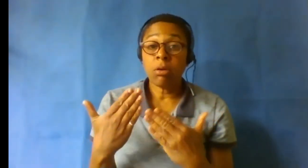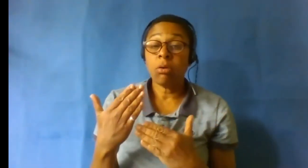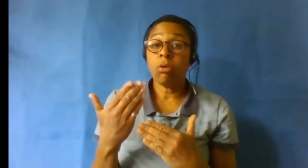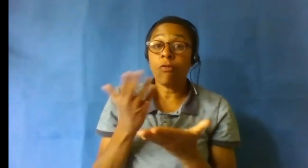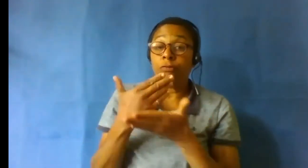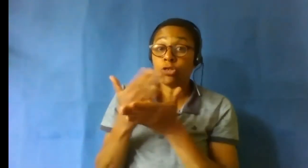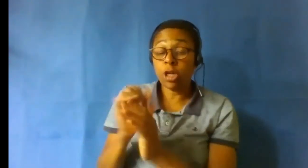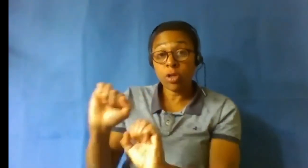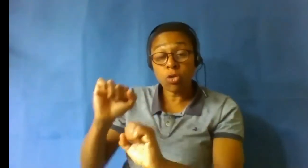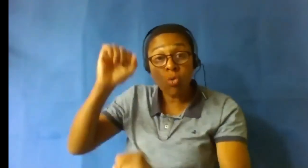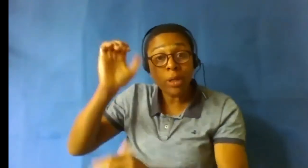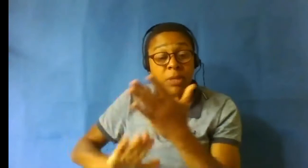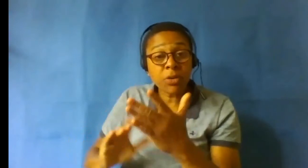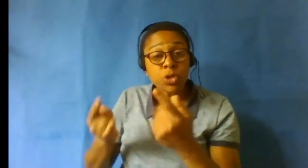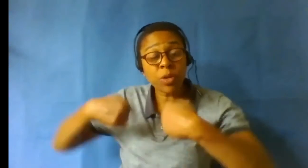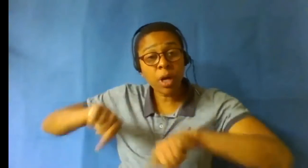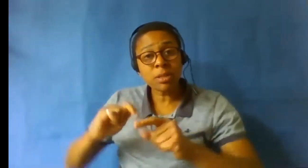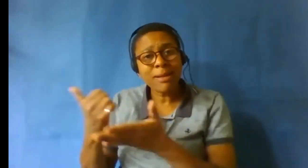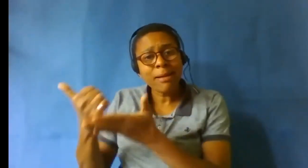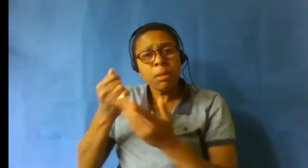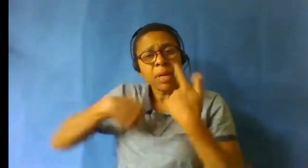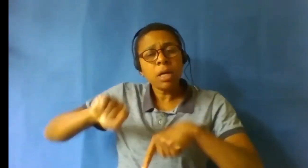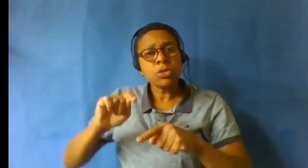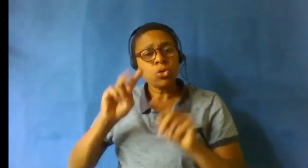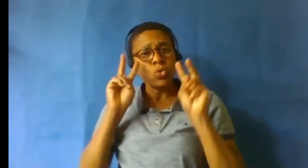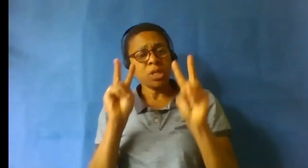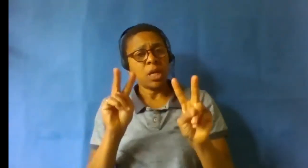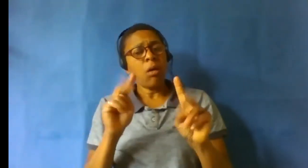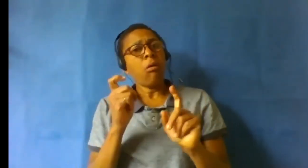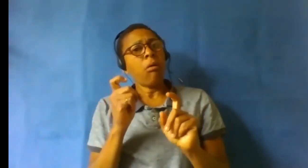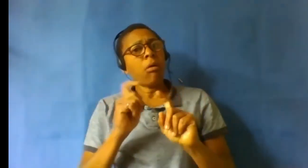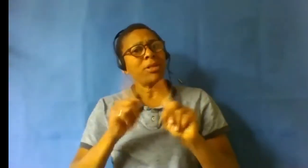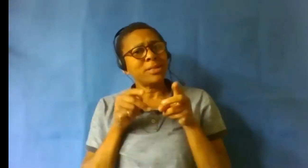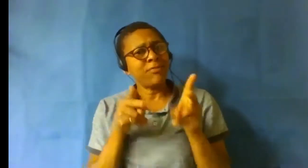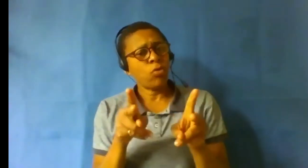us on the path to thinking about so many intersections and the ways in which so